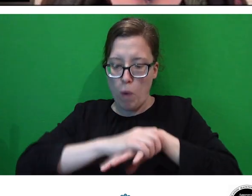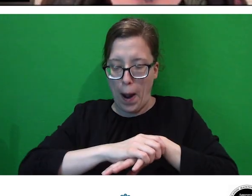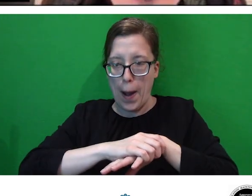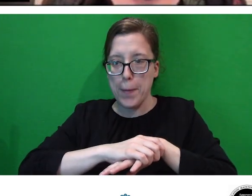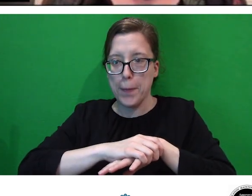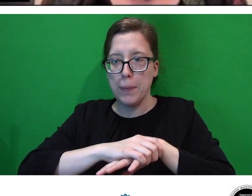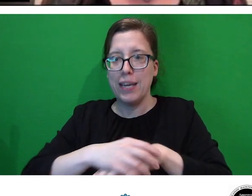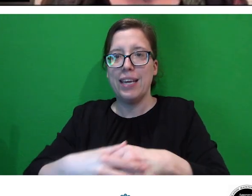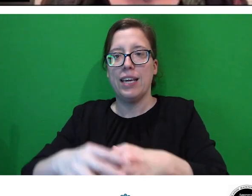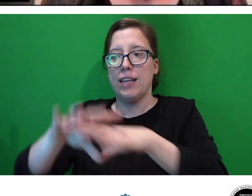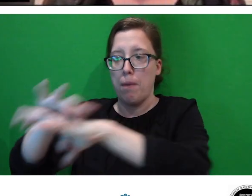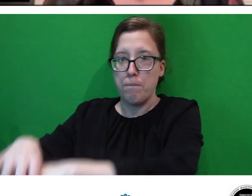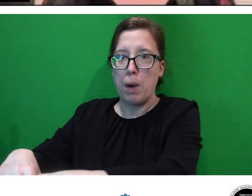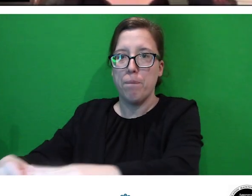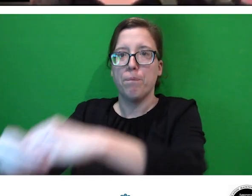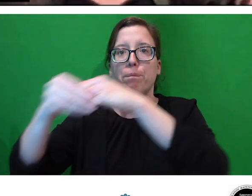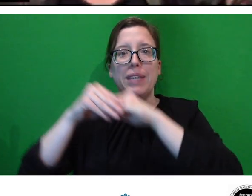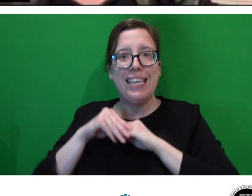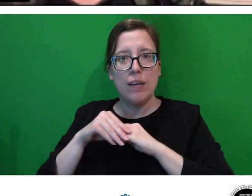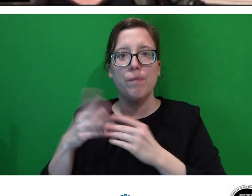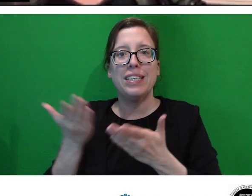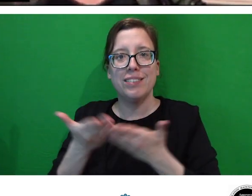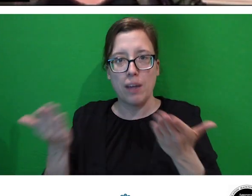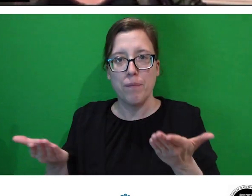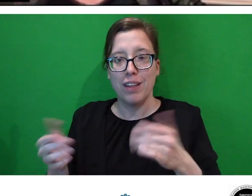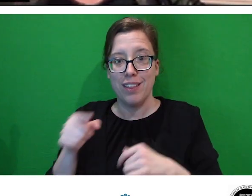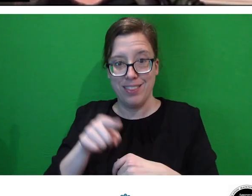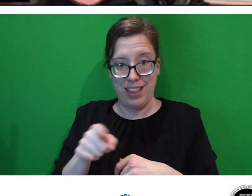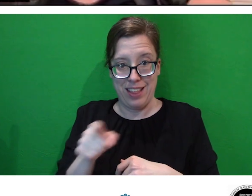So he can grab them because he's going to grab them. It's a gesture we were teaching